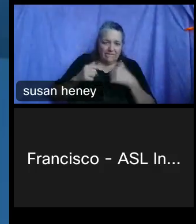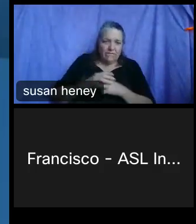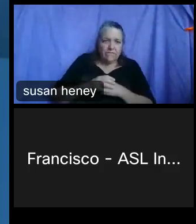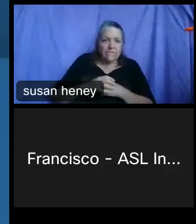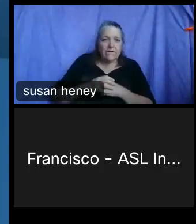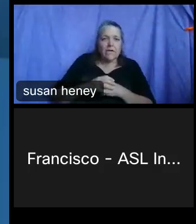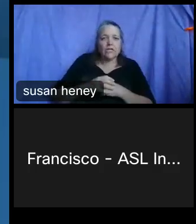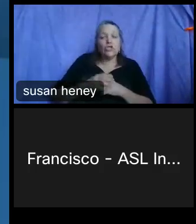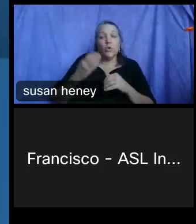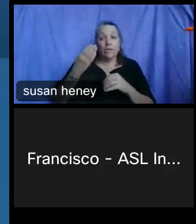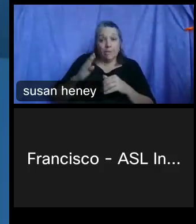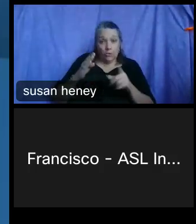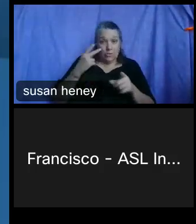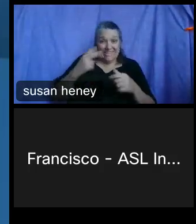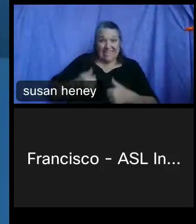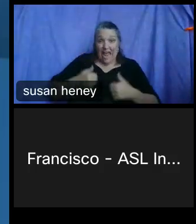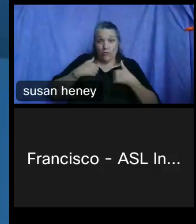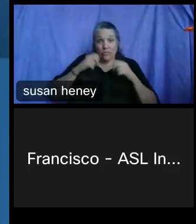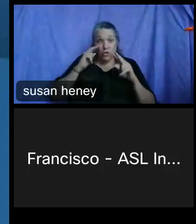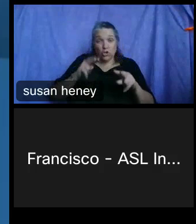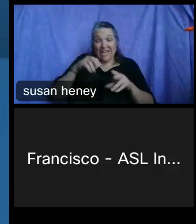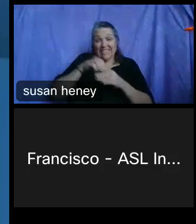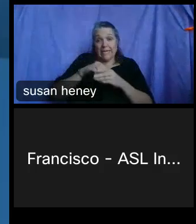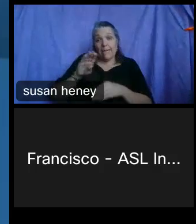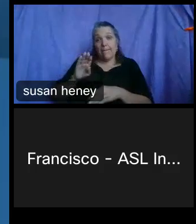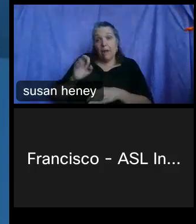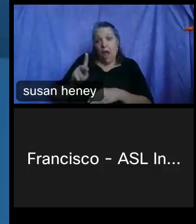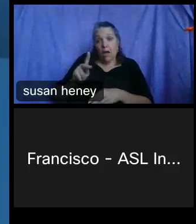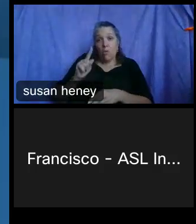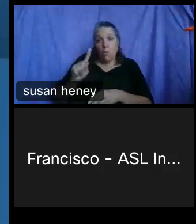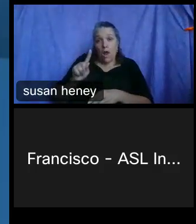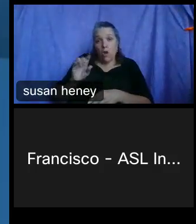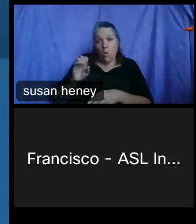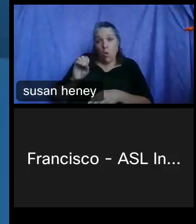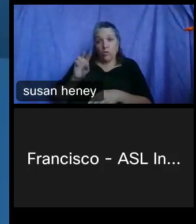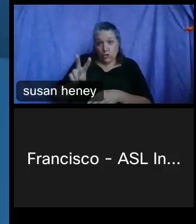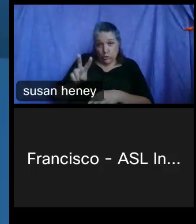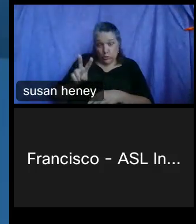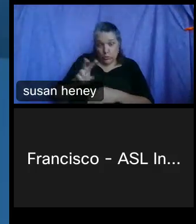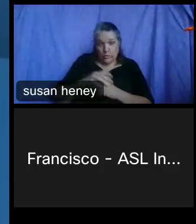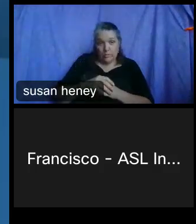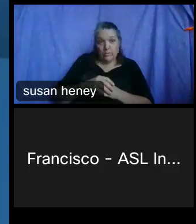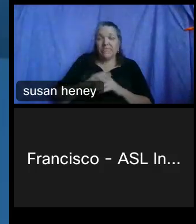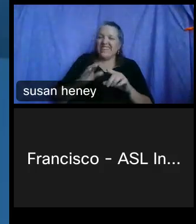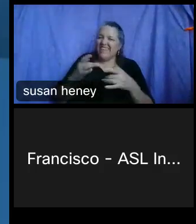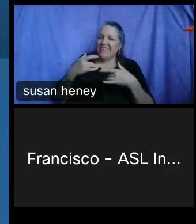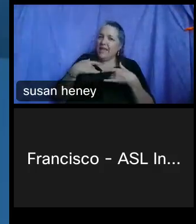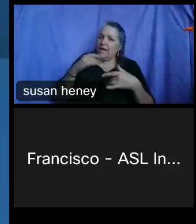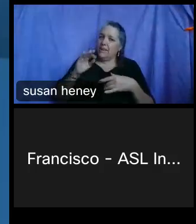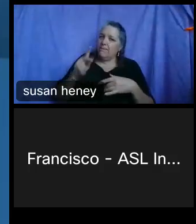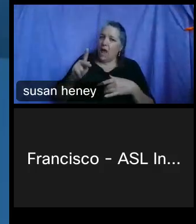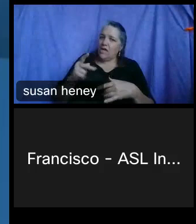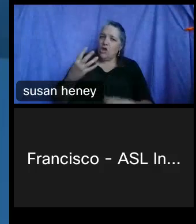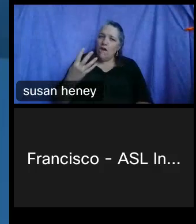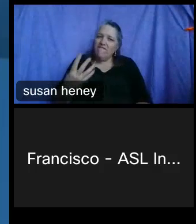in census block 1002. By the way, census blocks are four-digit numbers, so the first number of